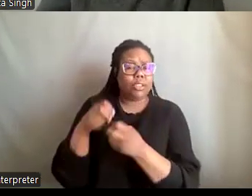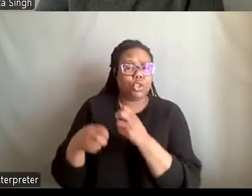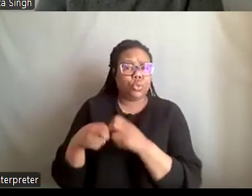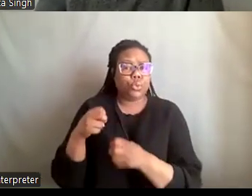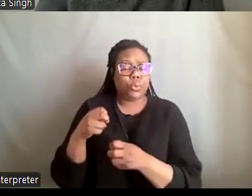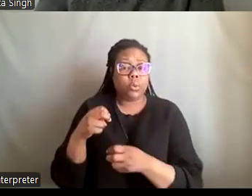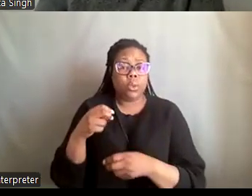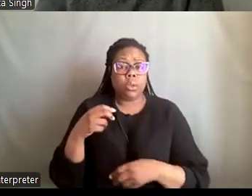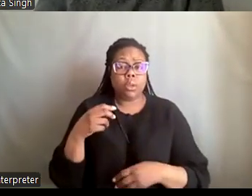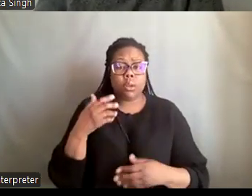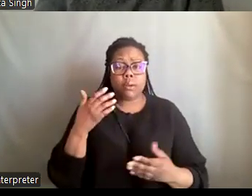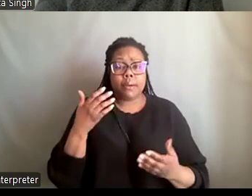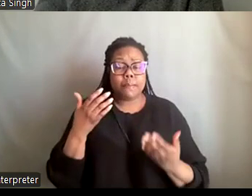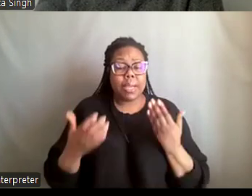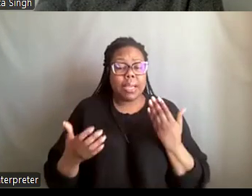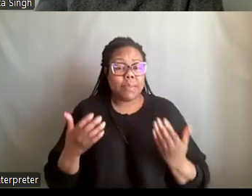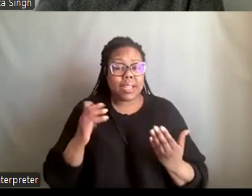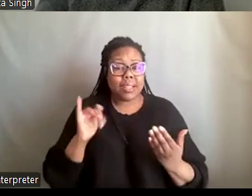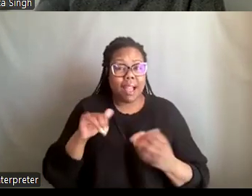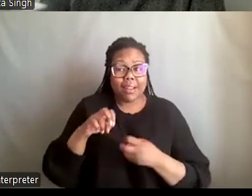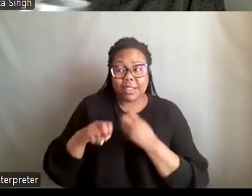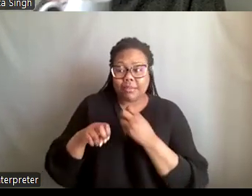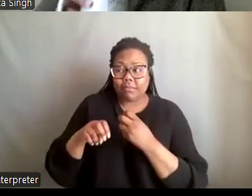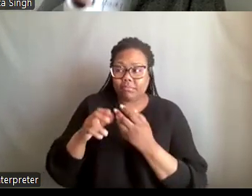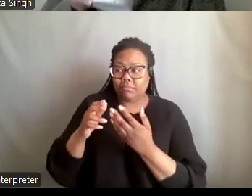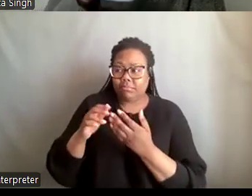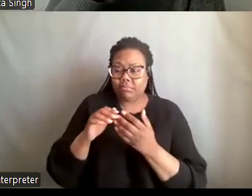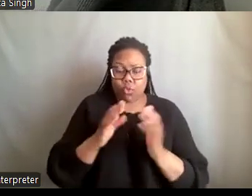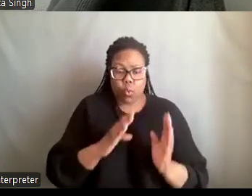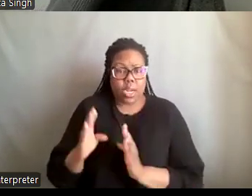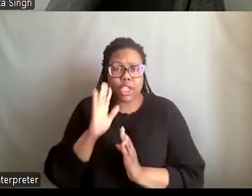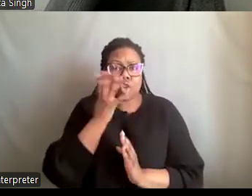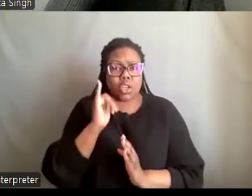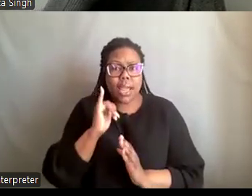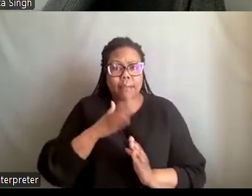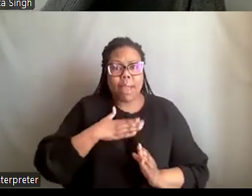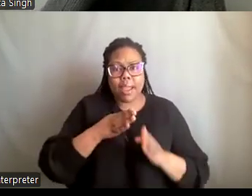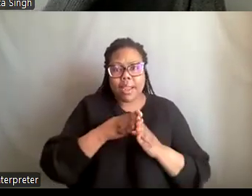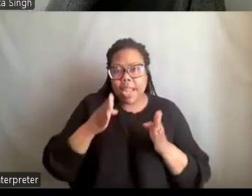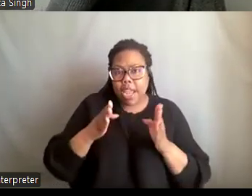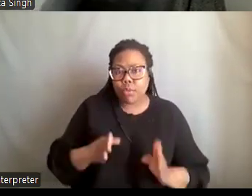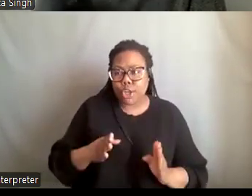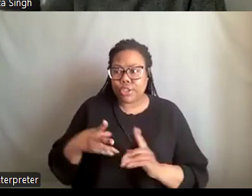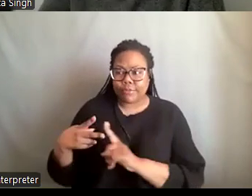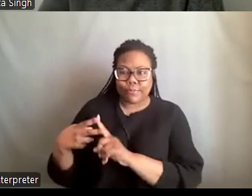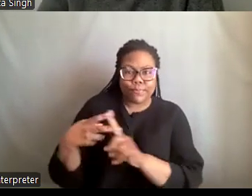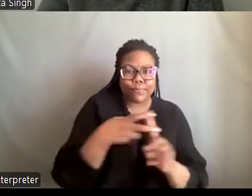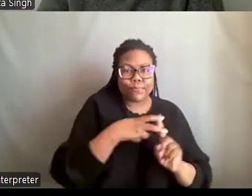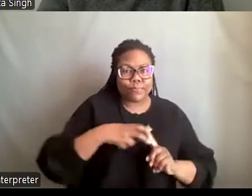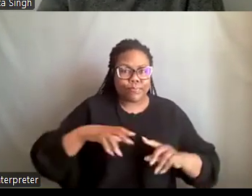to address an issue, whether it's getting some neighbors together